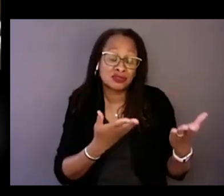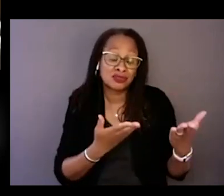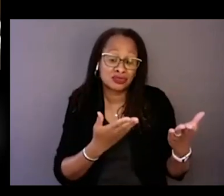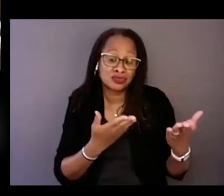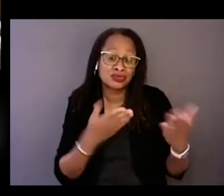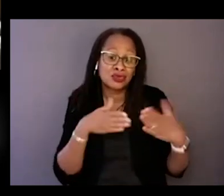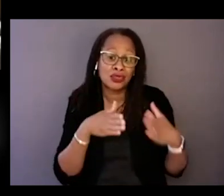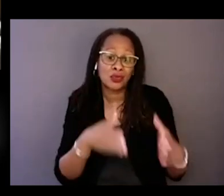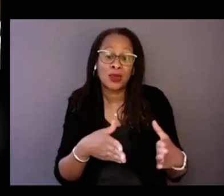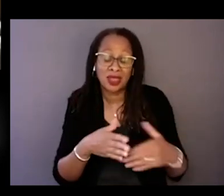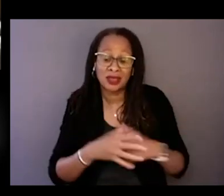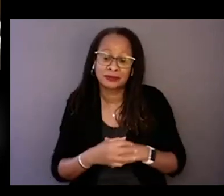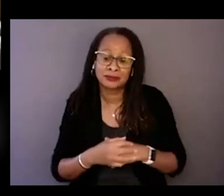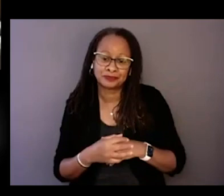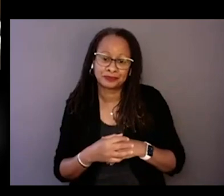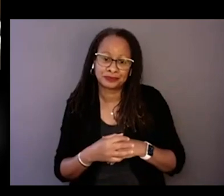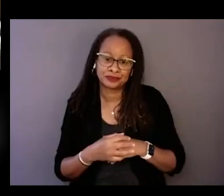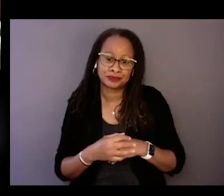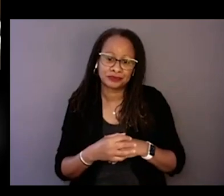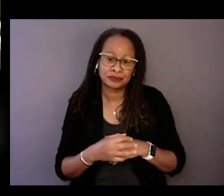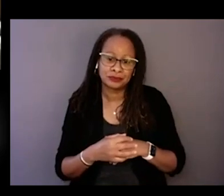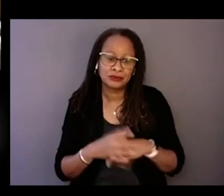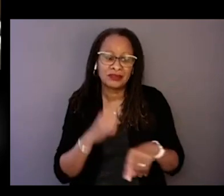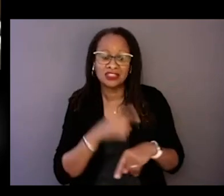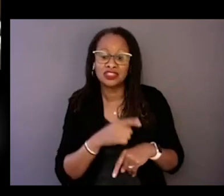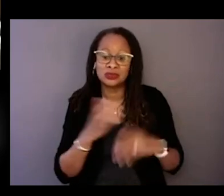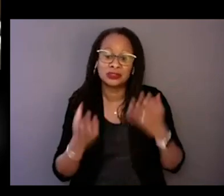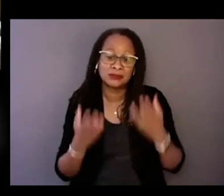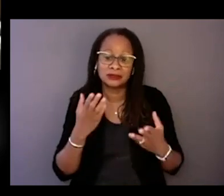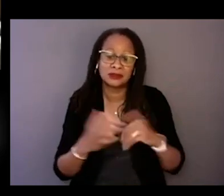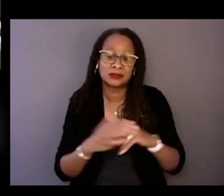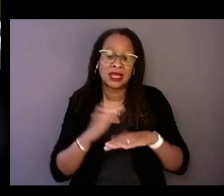in which she was perhaps situated on a collision course